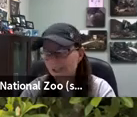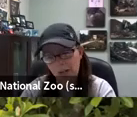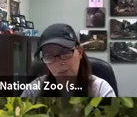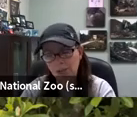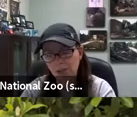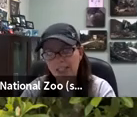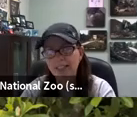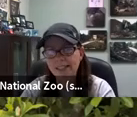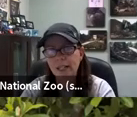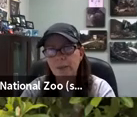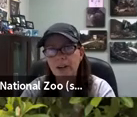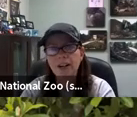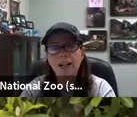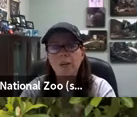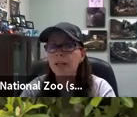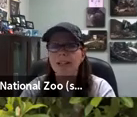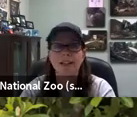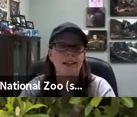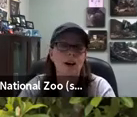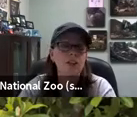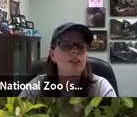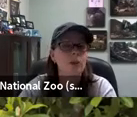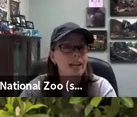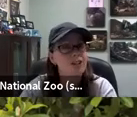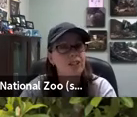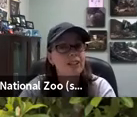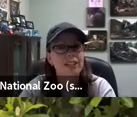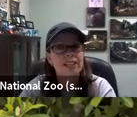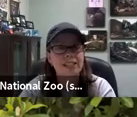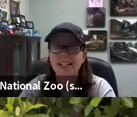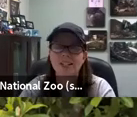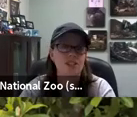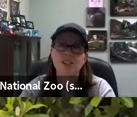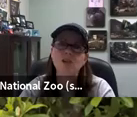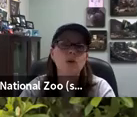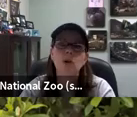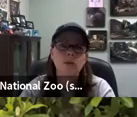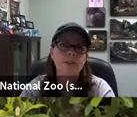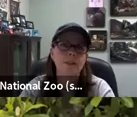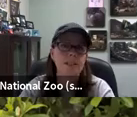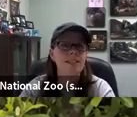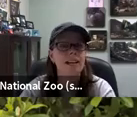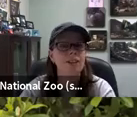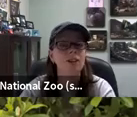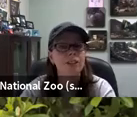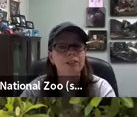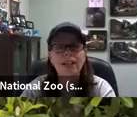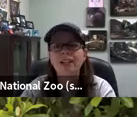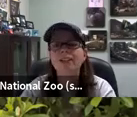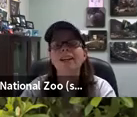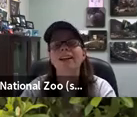tropicals in the summer, but our location here in DC... it's just too cold for them to stay out all year